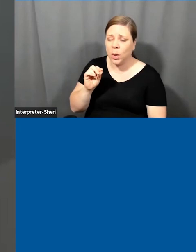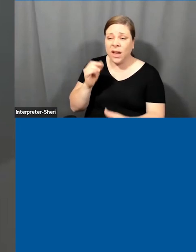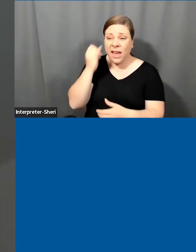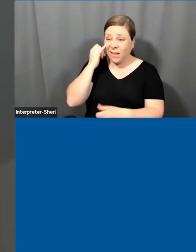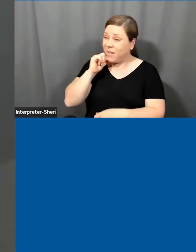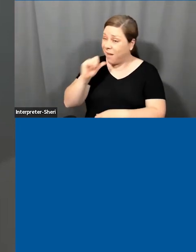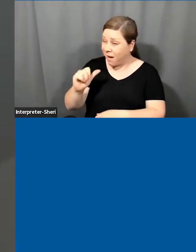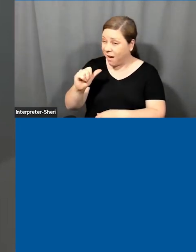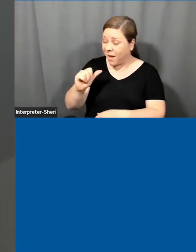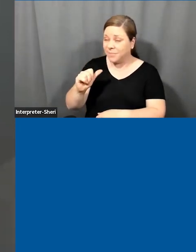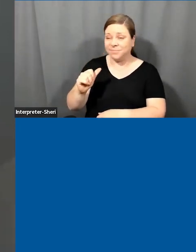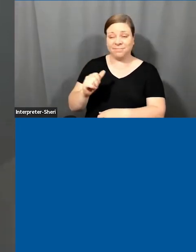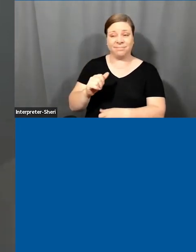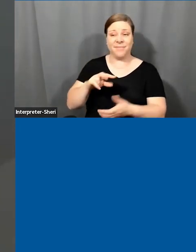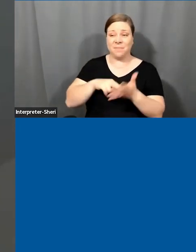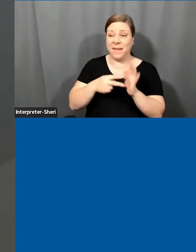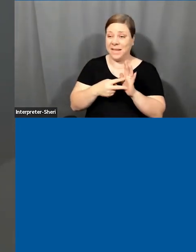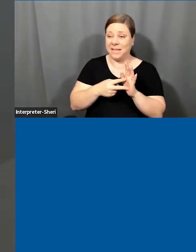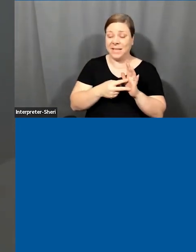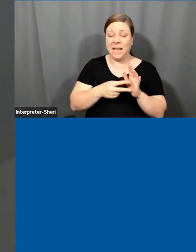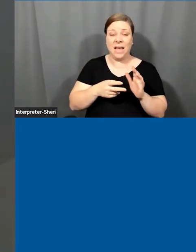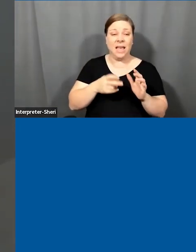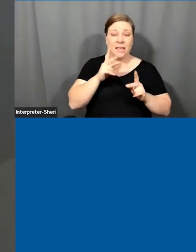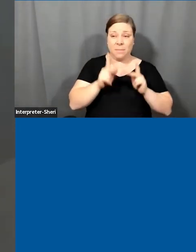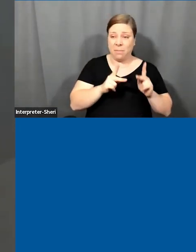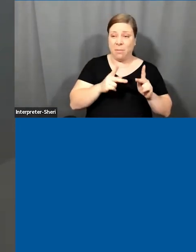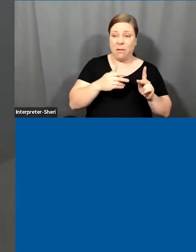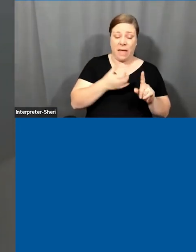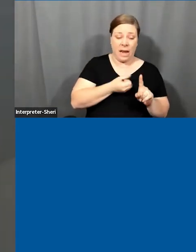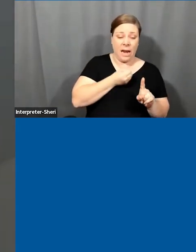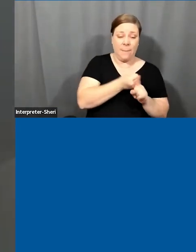the people who are impacted and after a while, as a person with a disability,